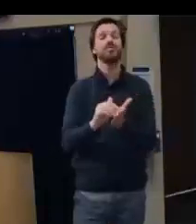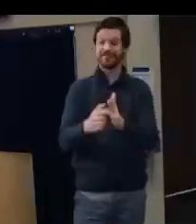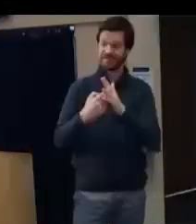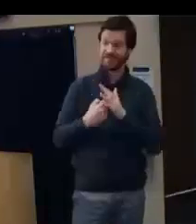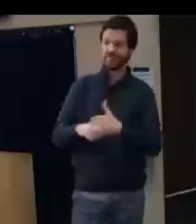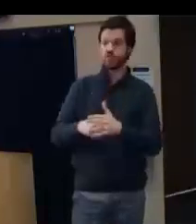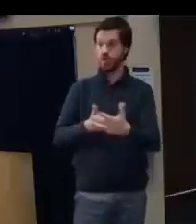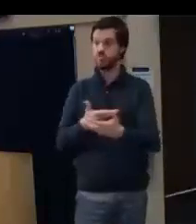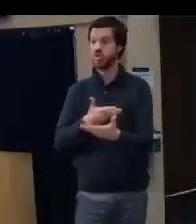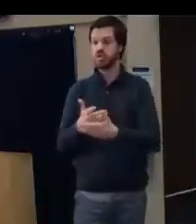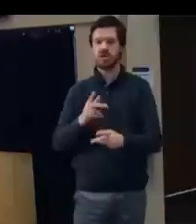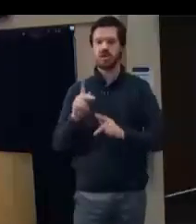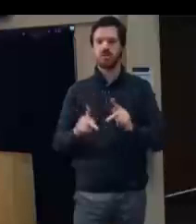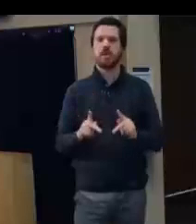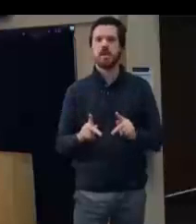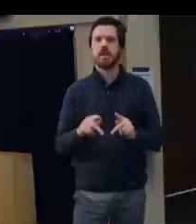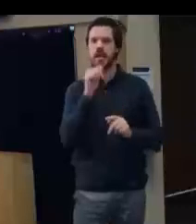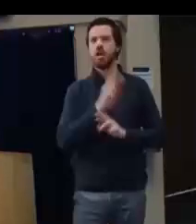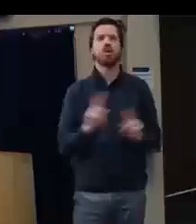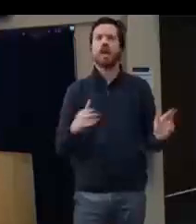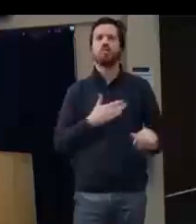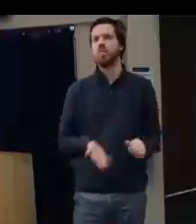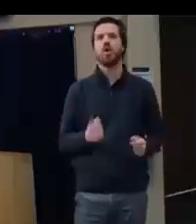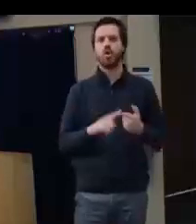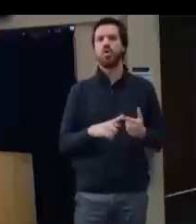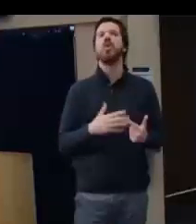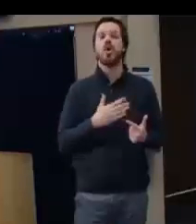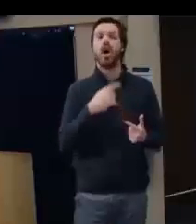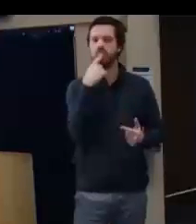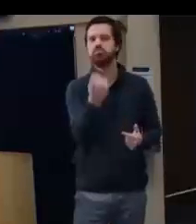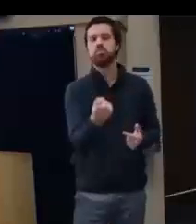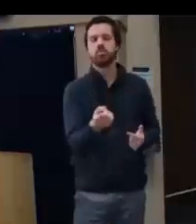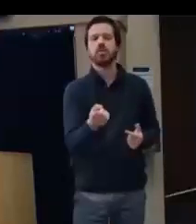conversation people may not be ready or willing to divulge that but maybe they can think about it